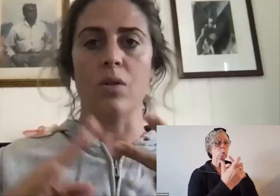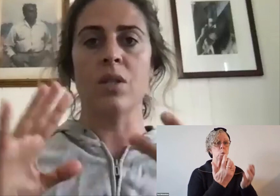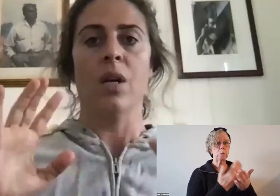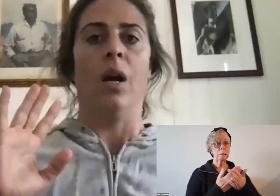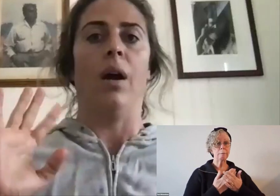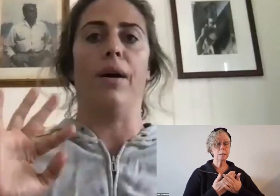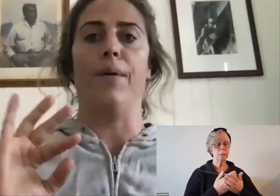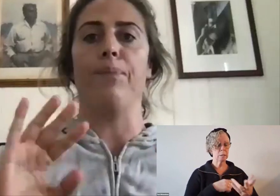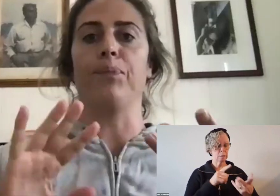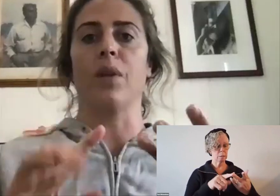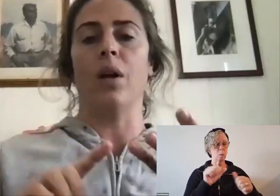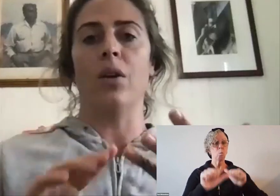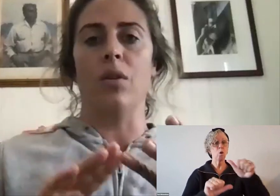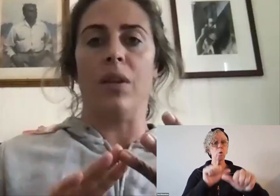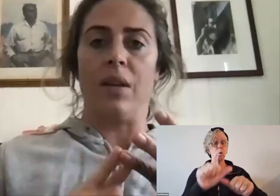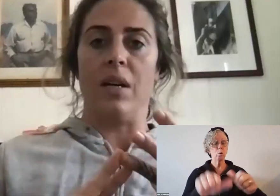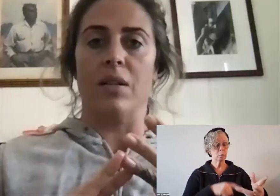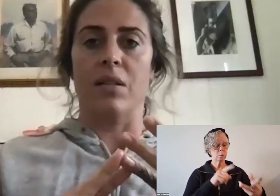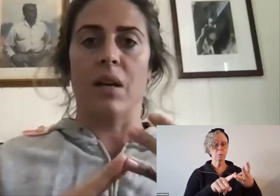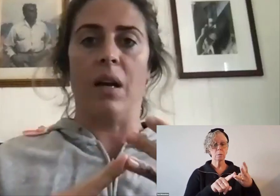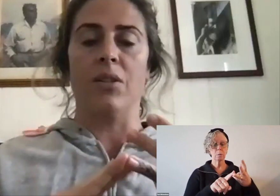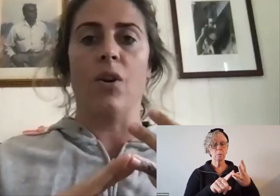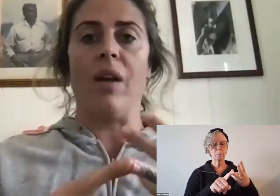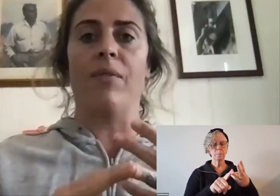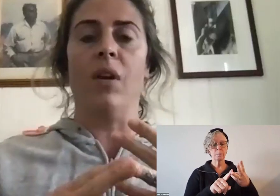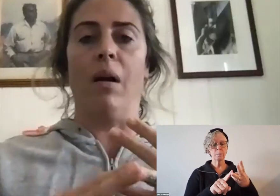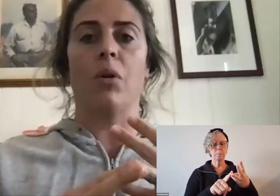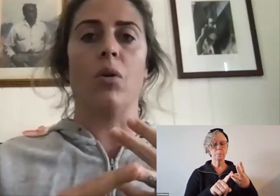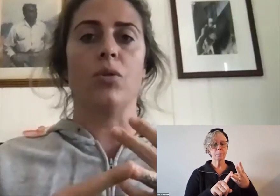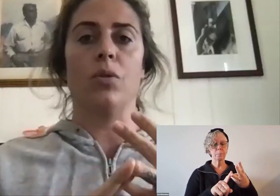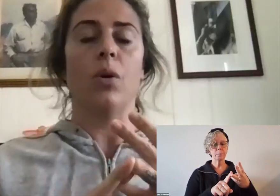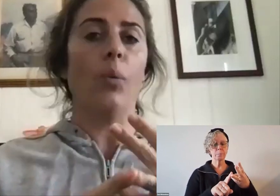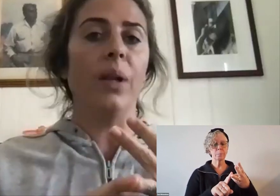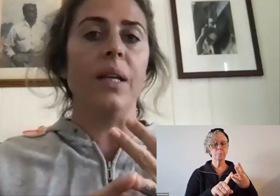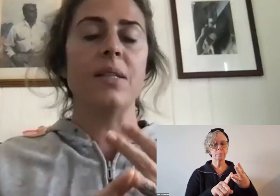you know that there's a degree of cultural competence